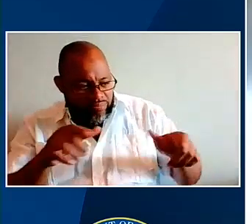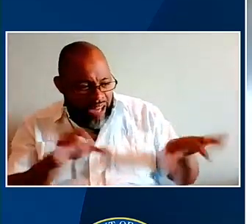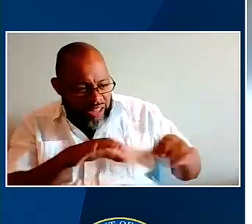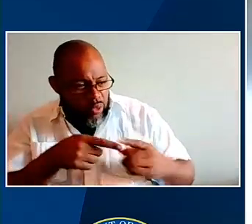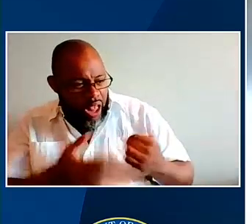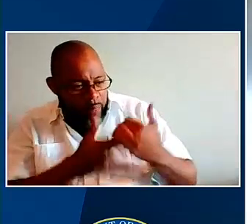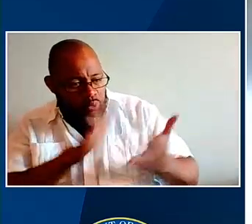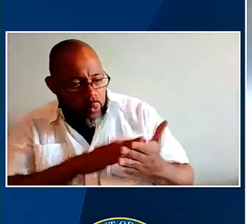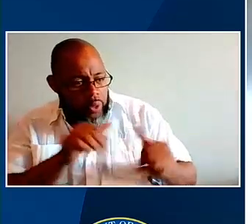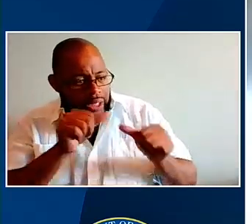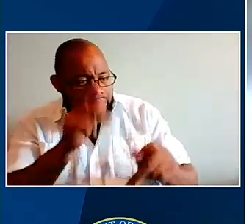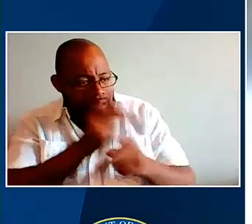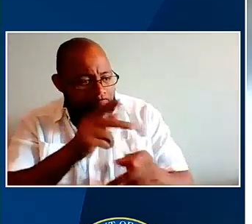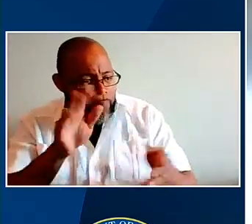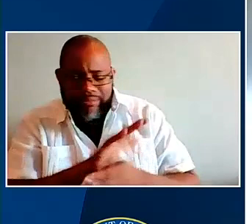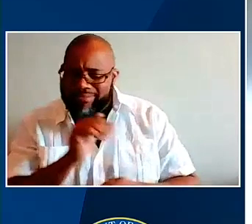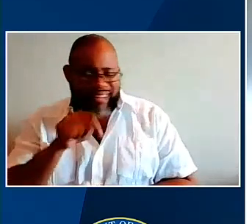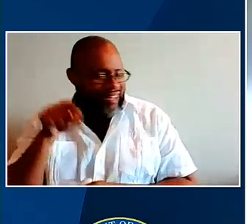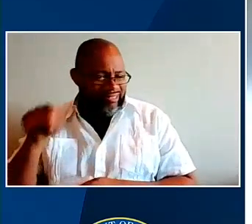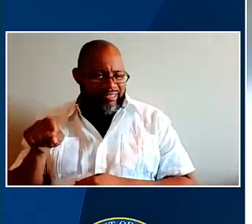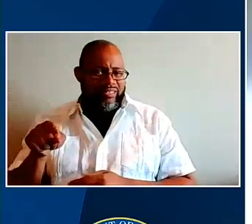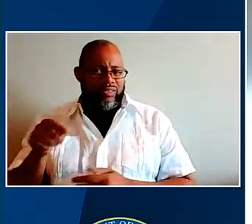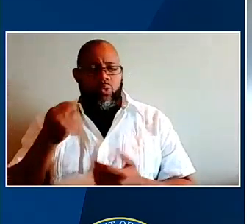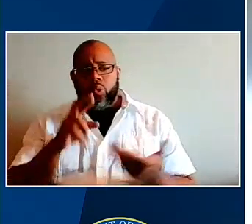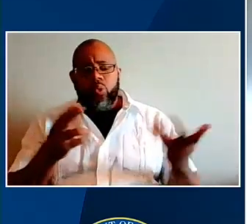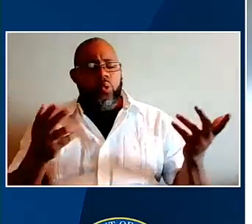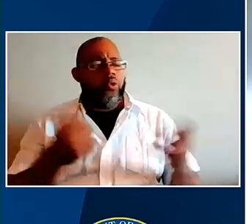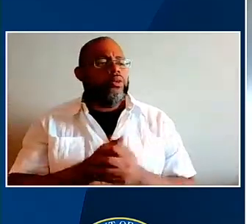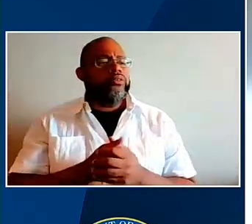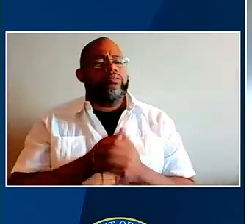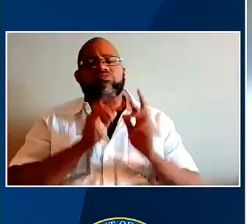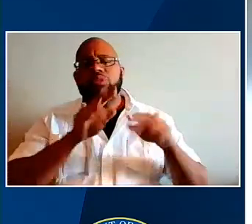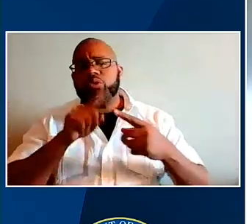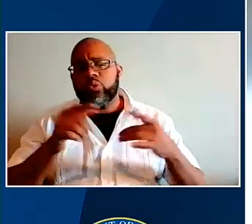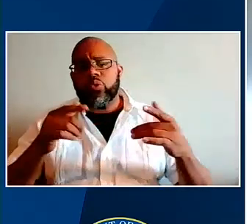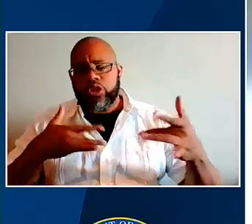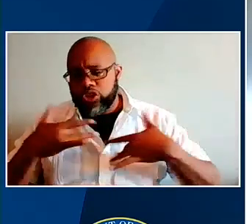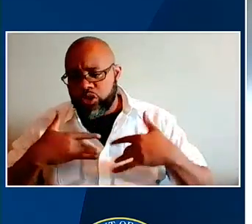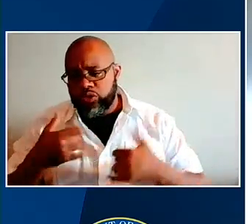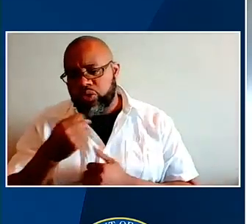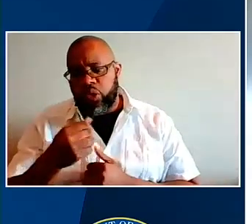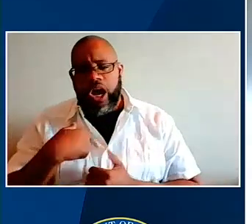stay in business or to, you know, respond to concerns. So I just want to make sure